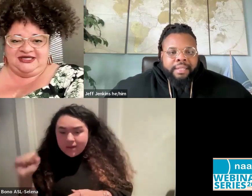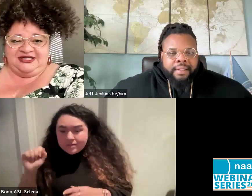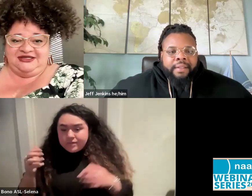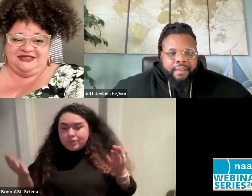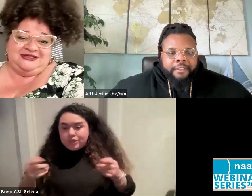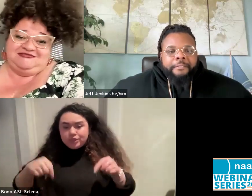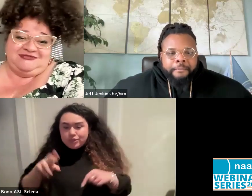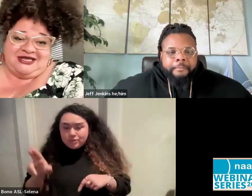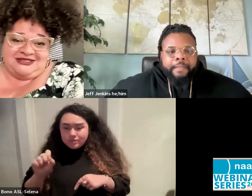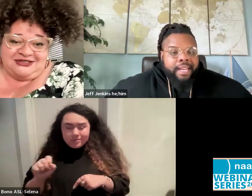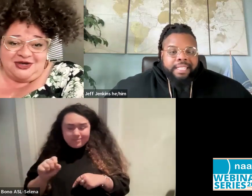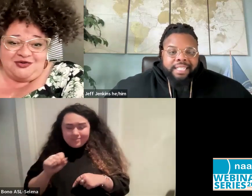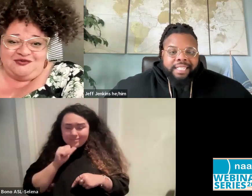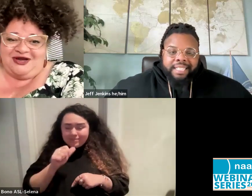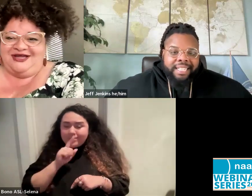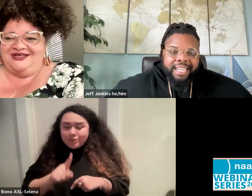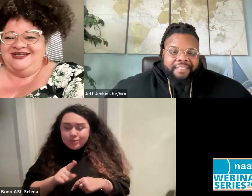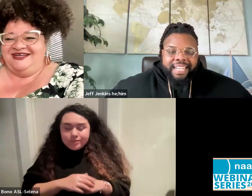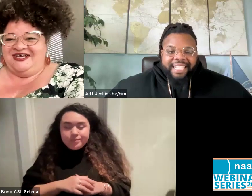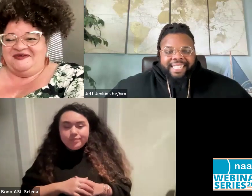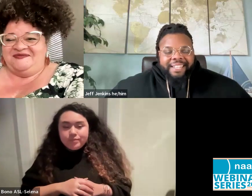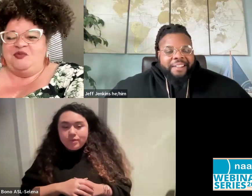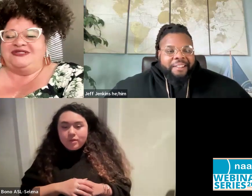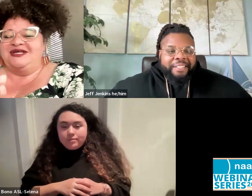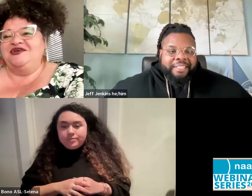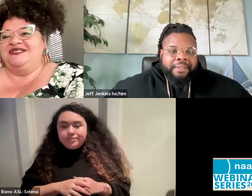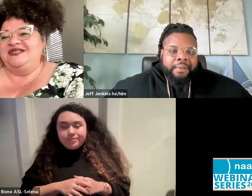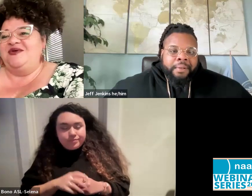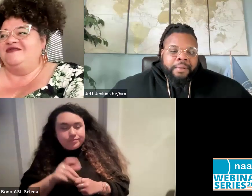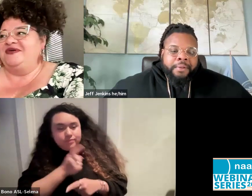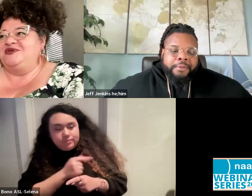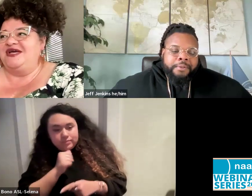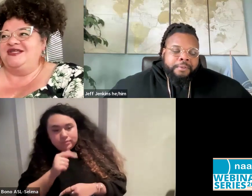and it is that is not so right what's on your list that you haven't been to yet